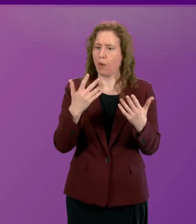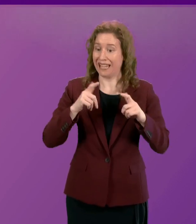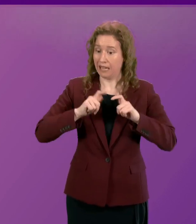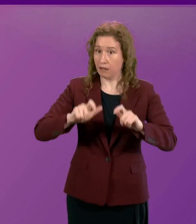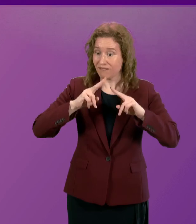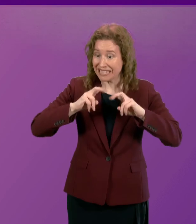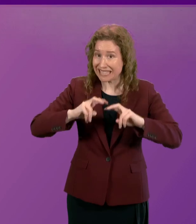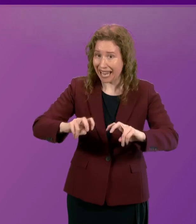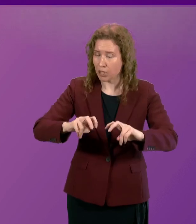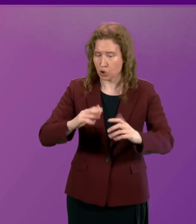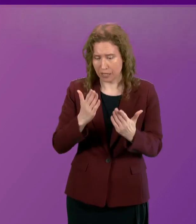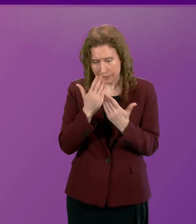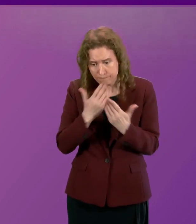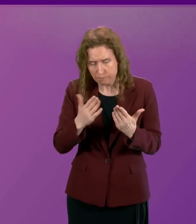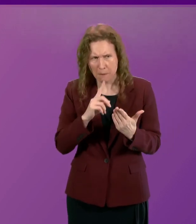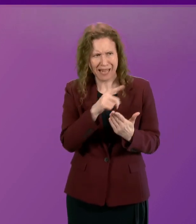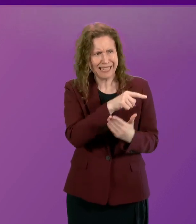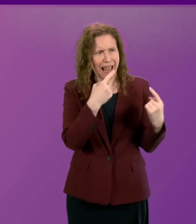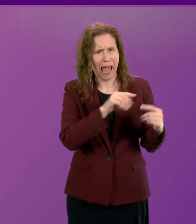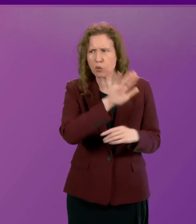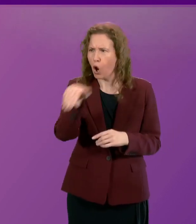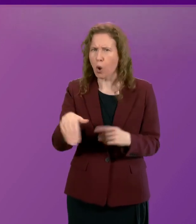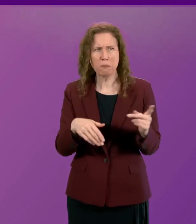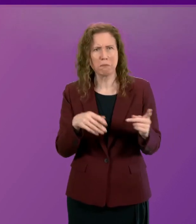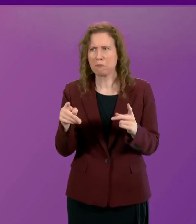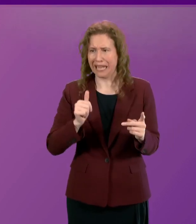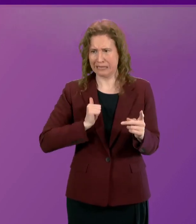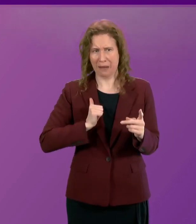if Andrew Brown is allowed home leave and is looking at a release date for February?